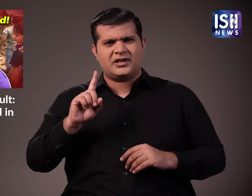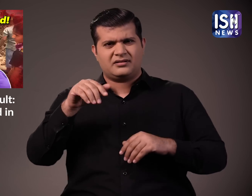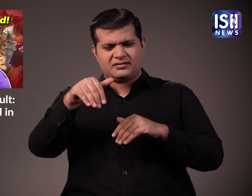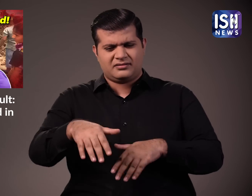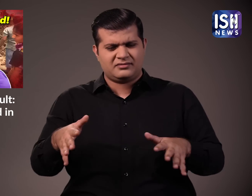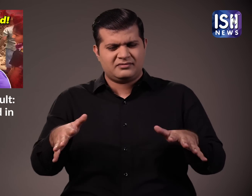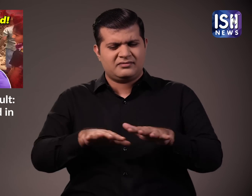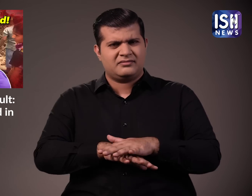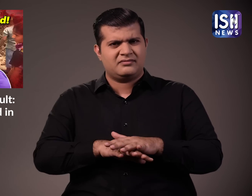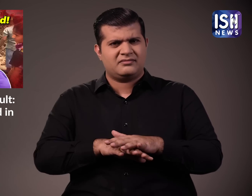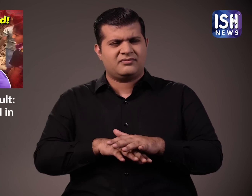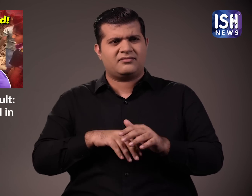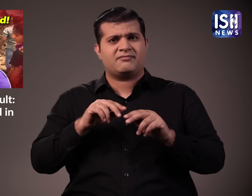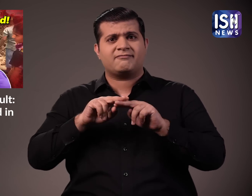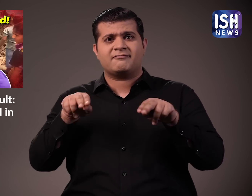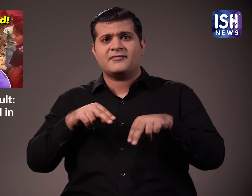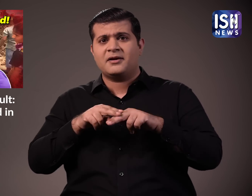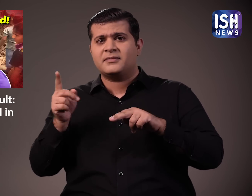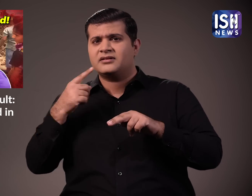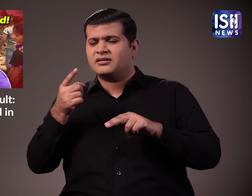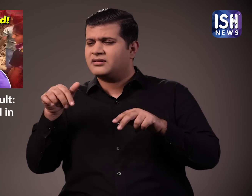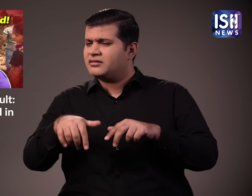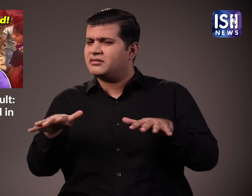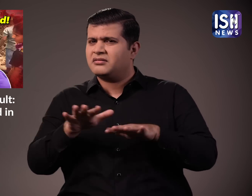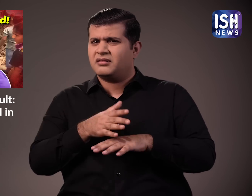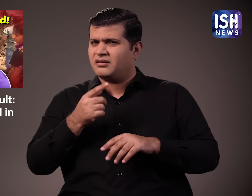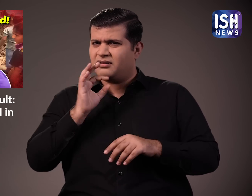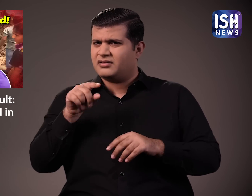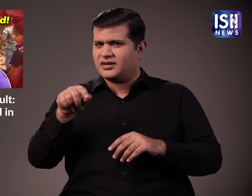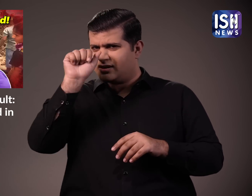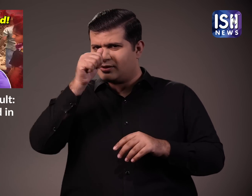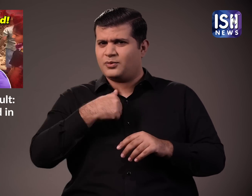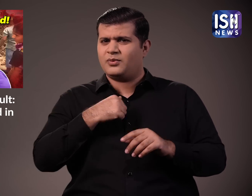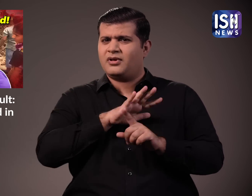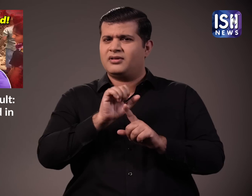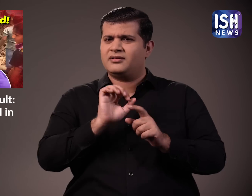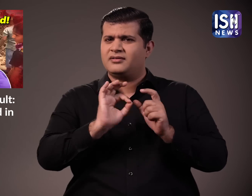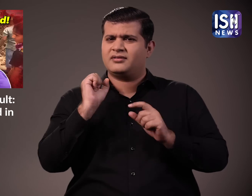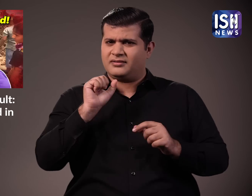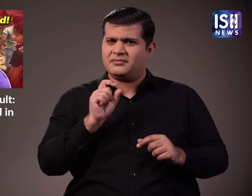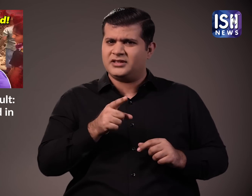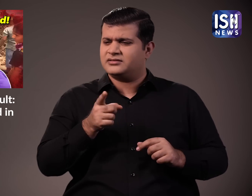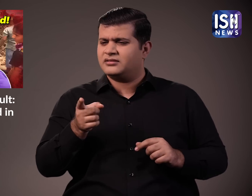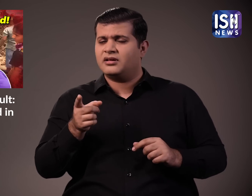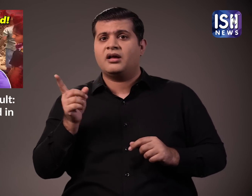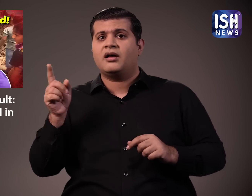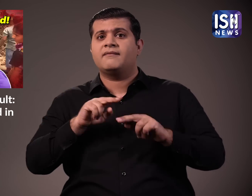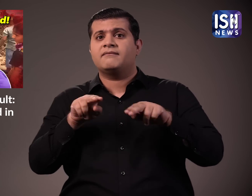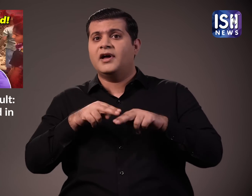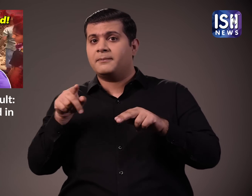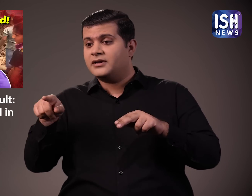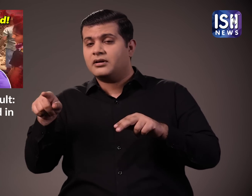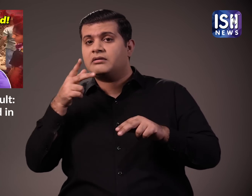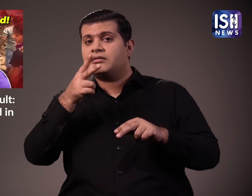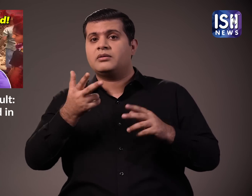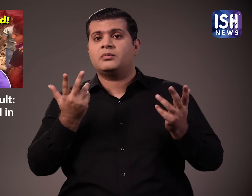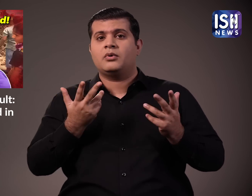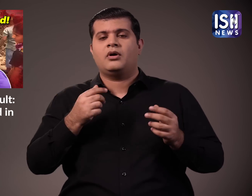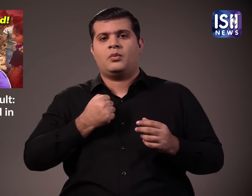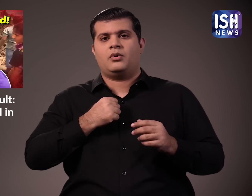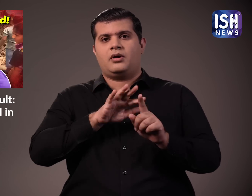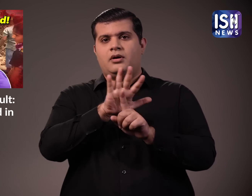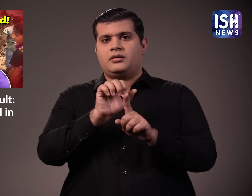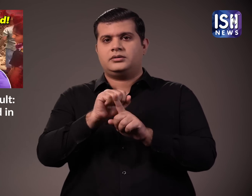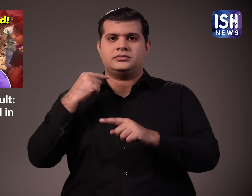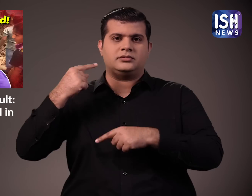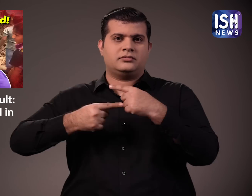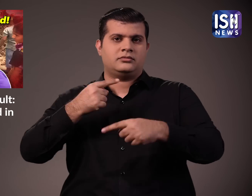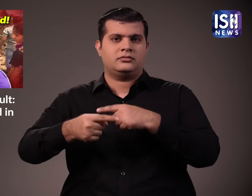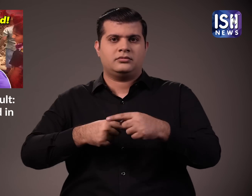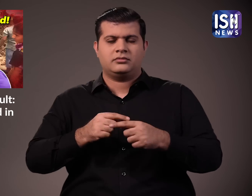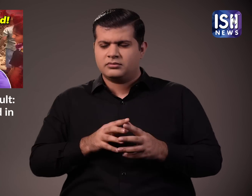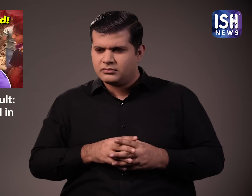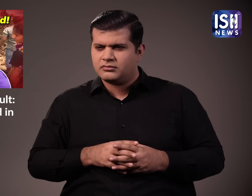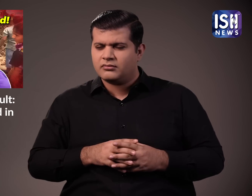As per Hindu rituals bodies are cremated. But Akshay's family said that they practice the custom of burial.